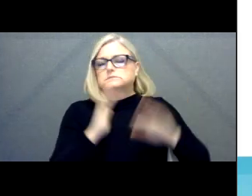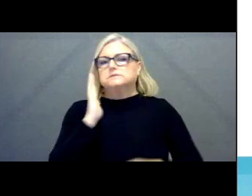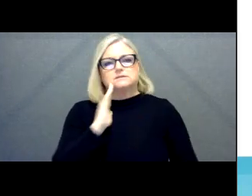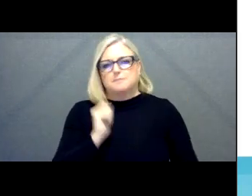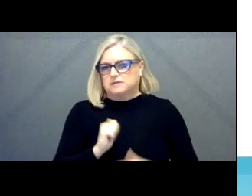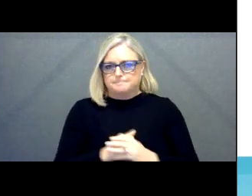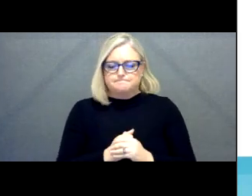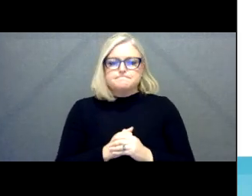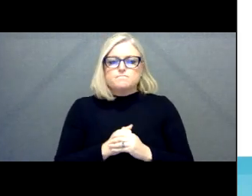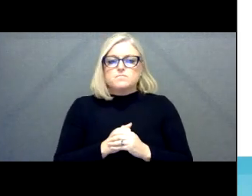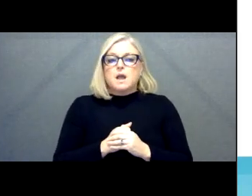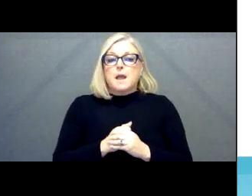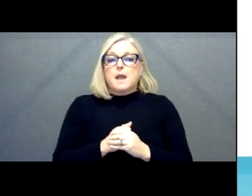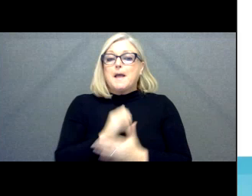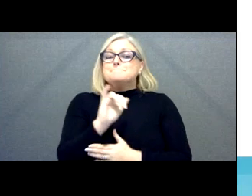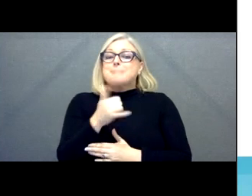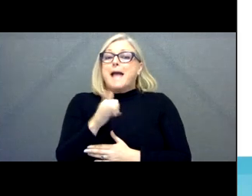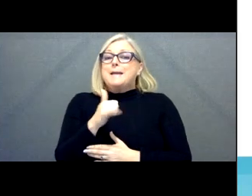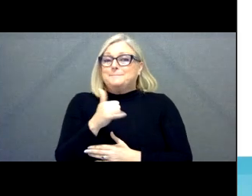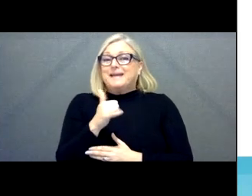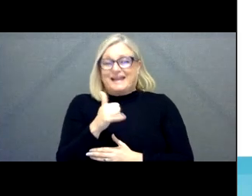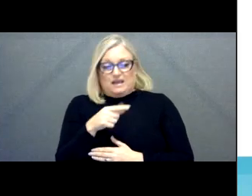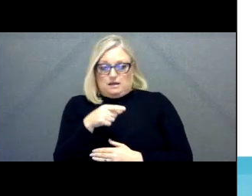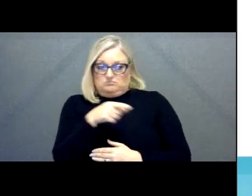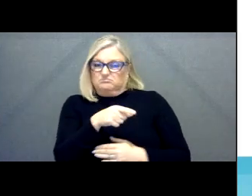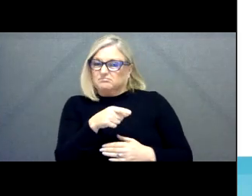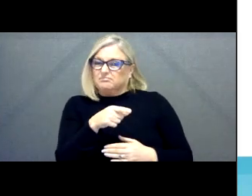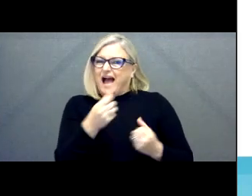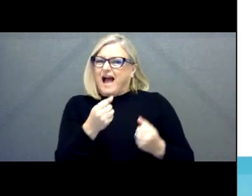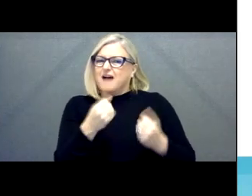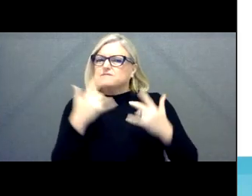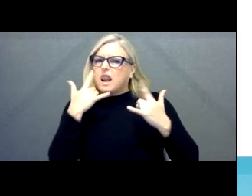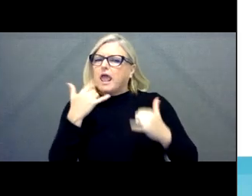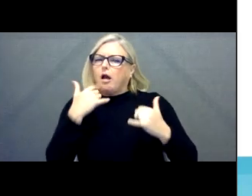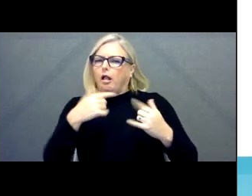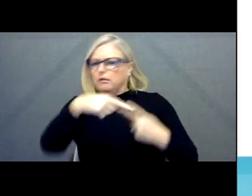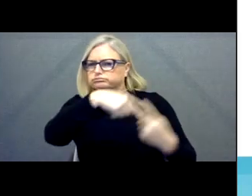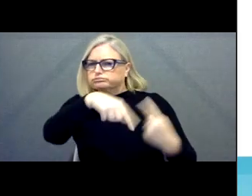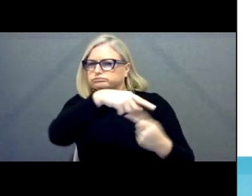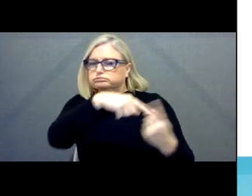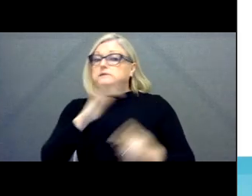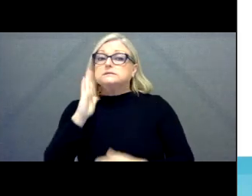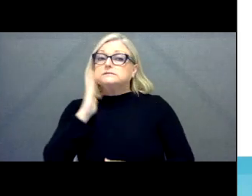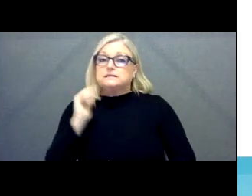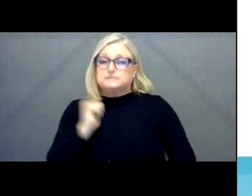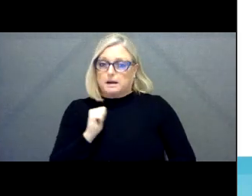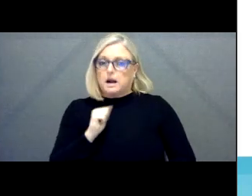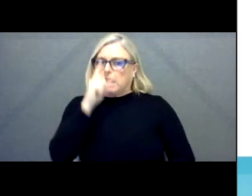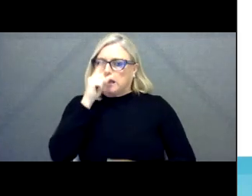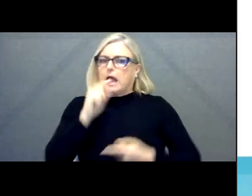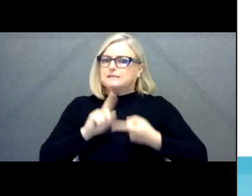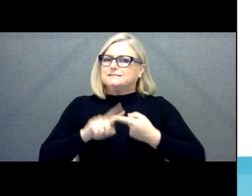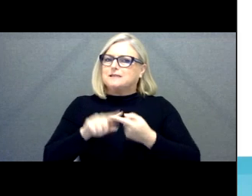on in the background in in a legal context um effectively for the participant goes on hold for